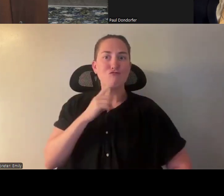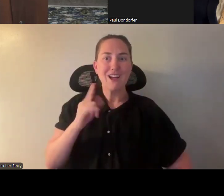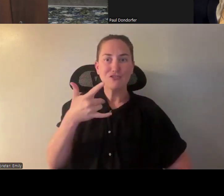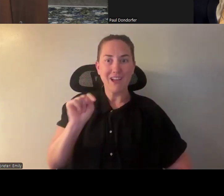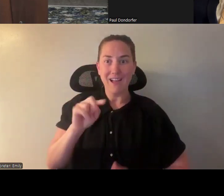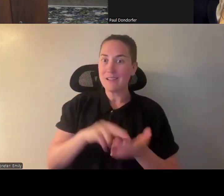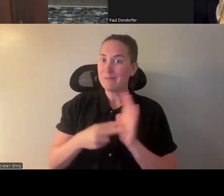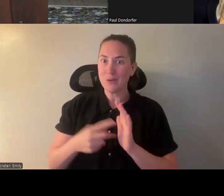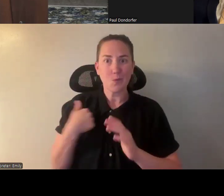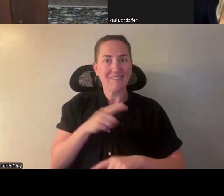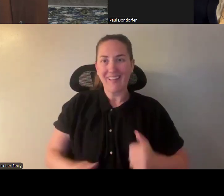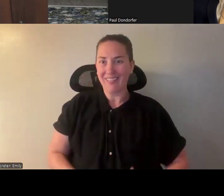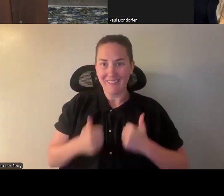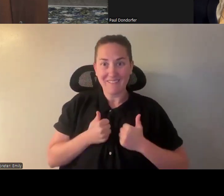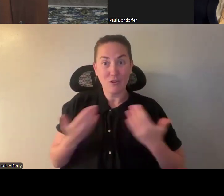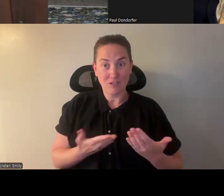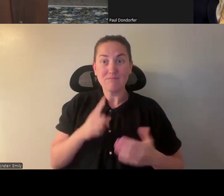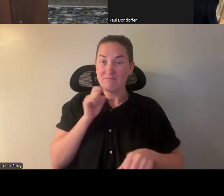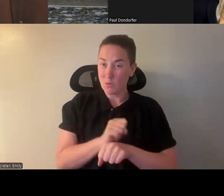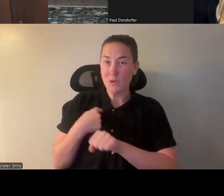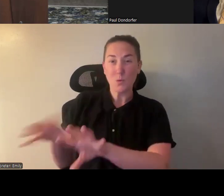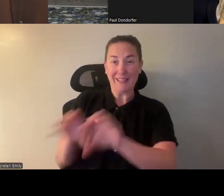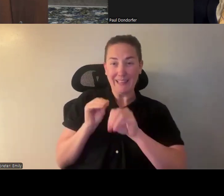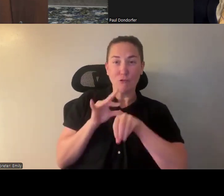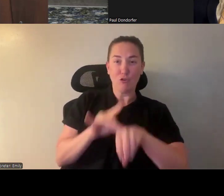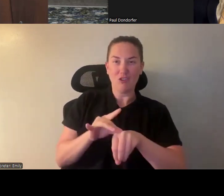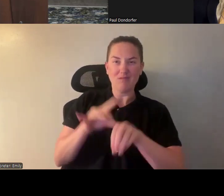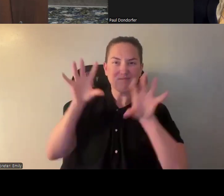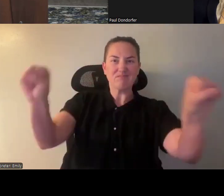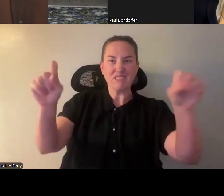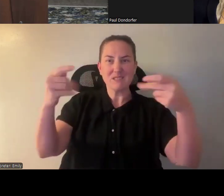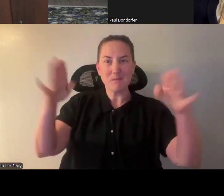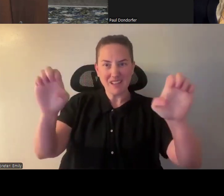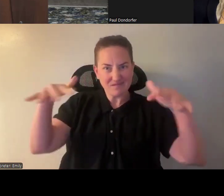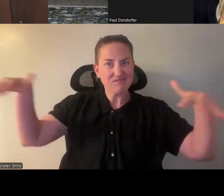In conclusion man must get off the earth and colonize space and beyond to guarantee his